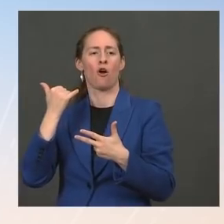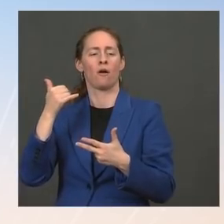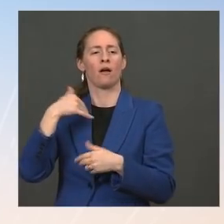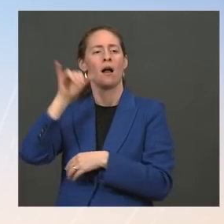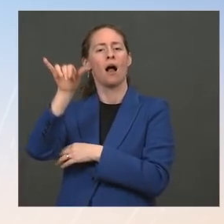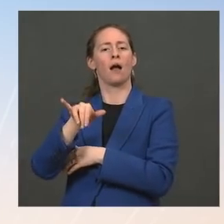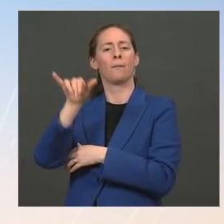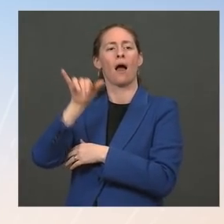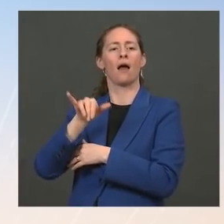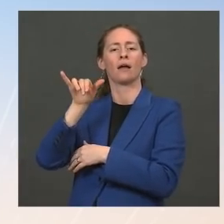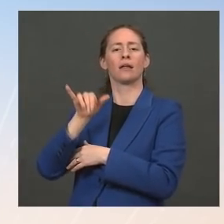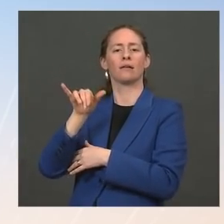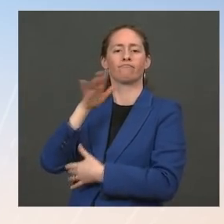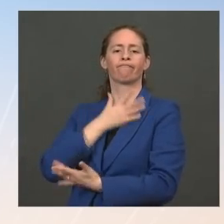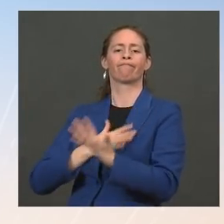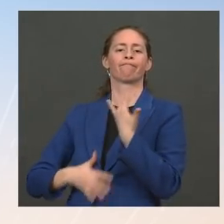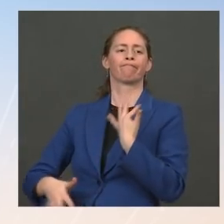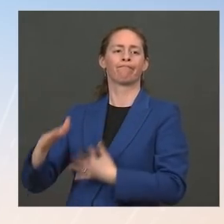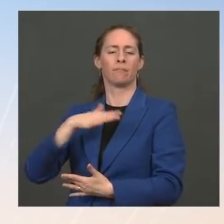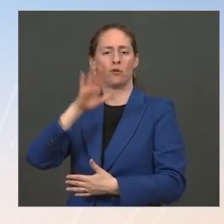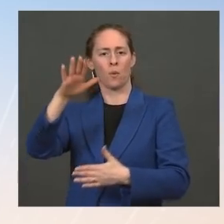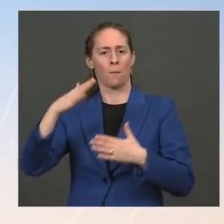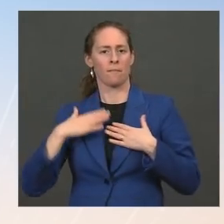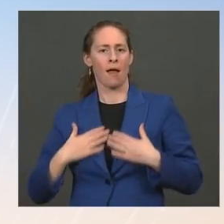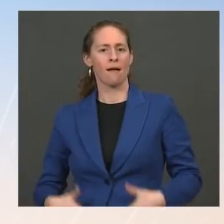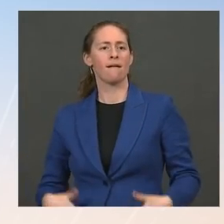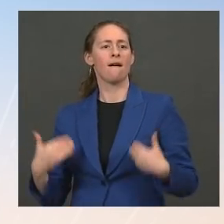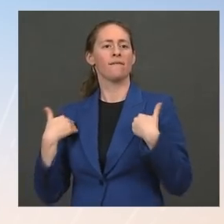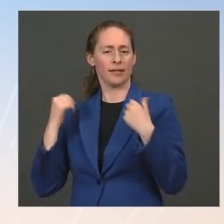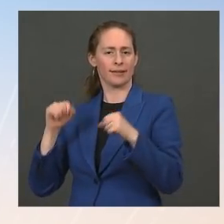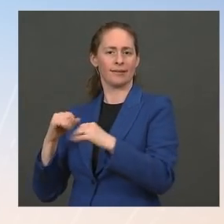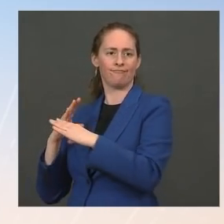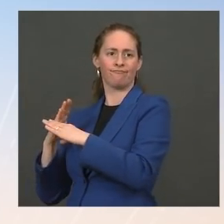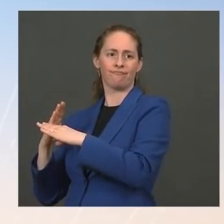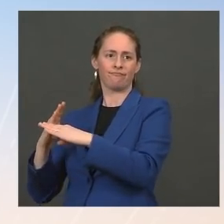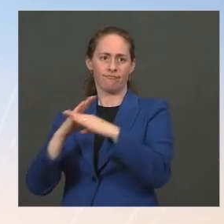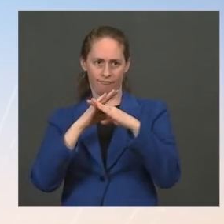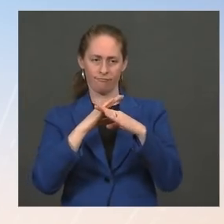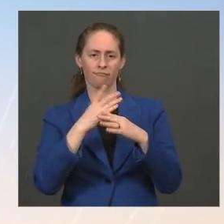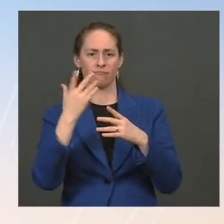These are variants of the virus -- something we're tracking. And, of course, as I noted, our health and medical team